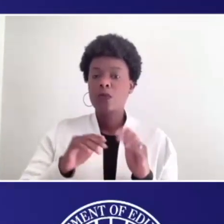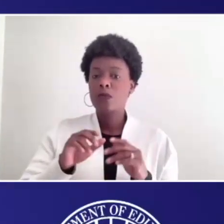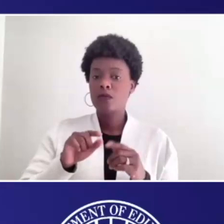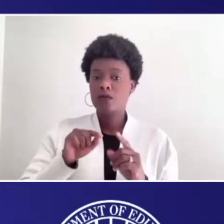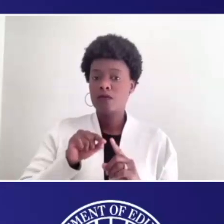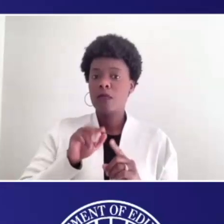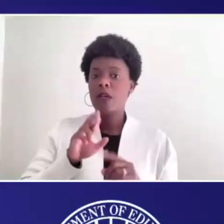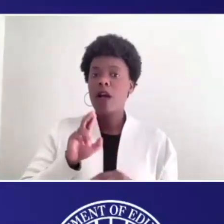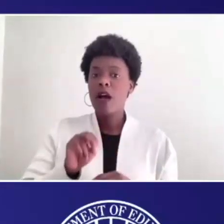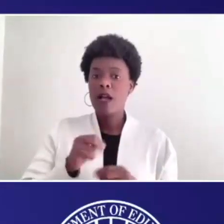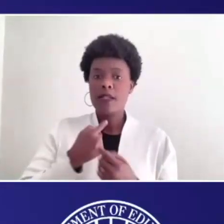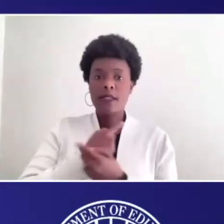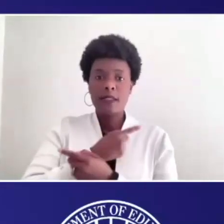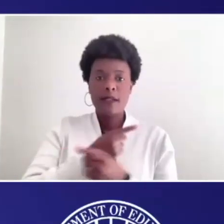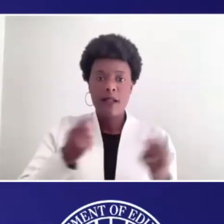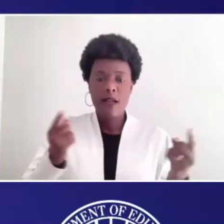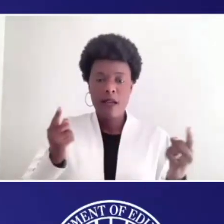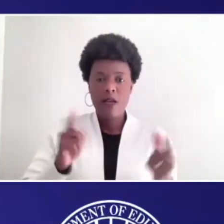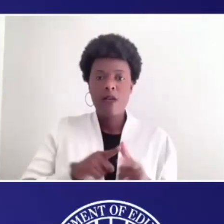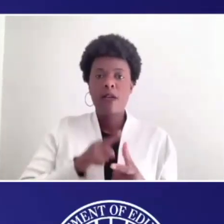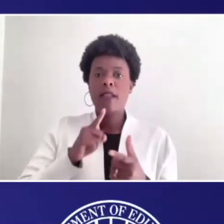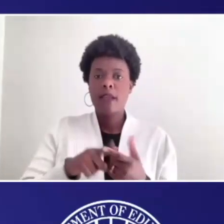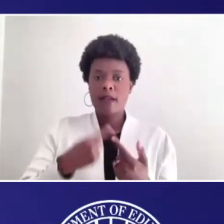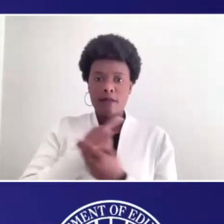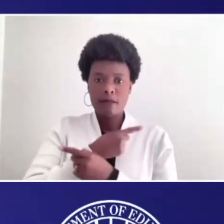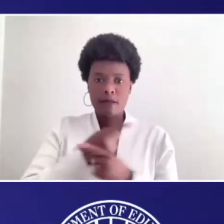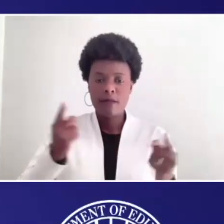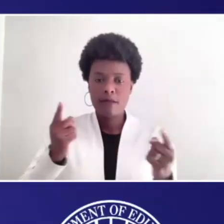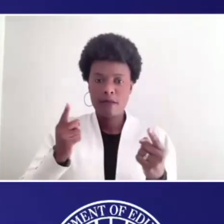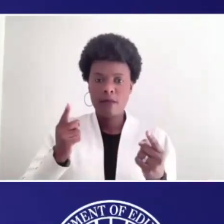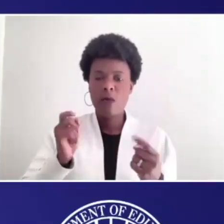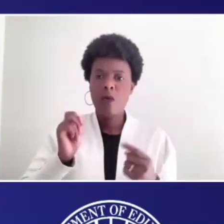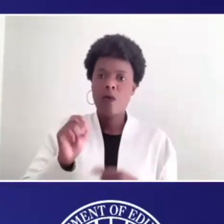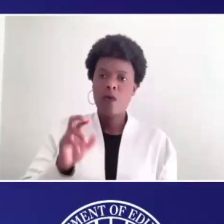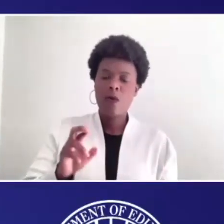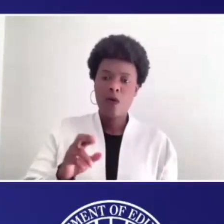and then declaring a major or opting to get